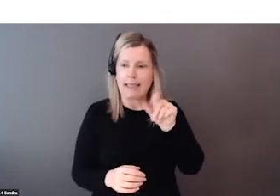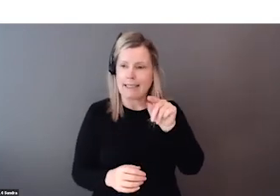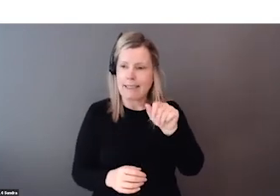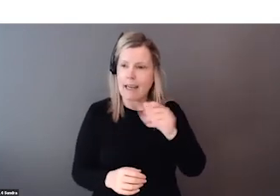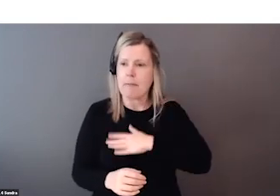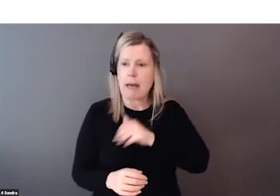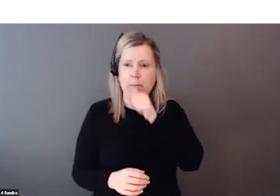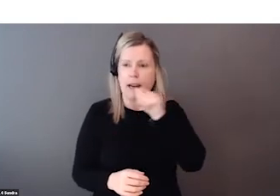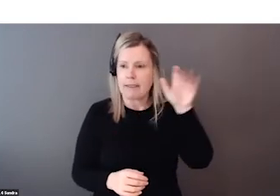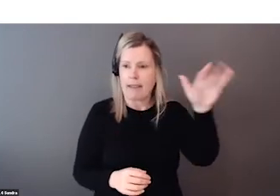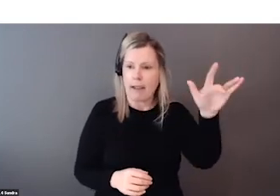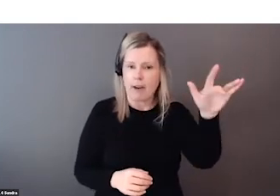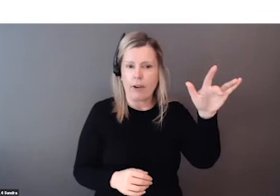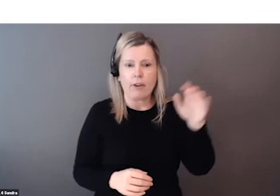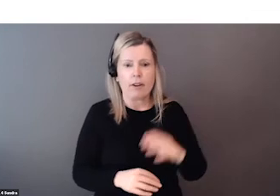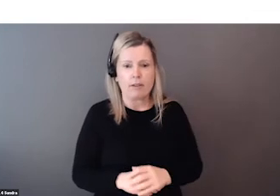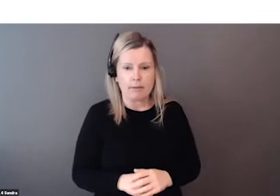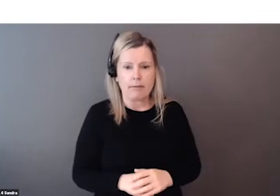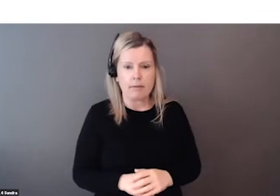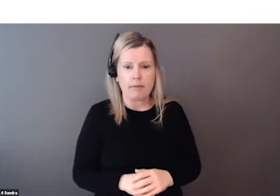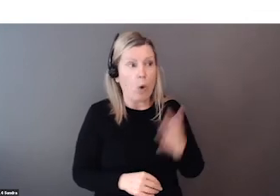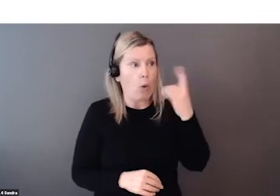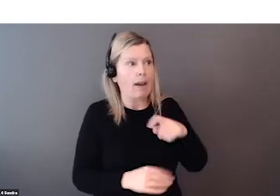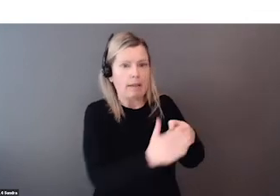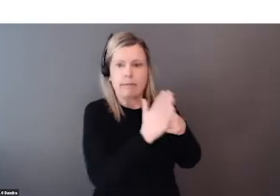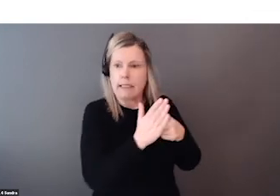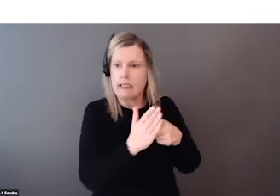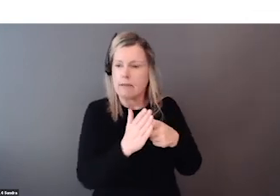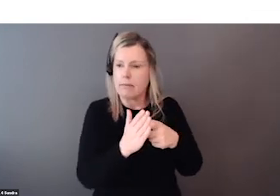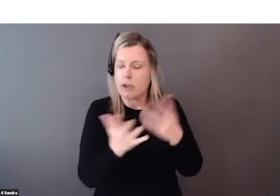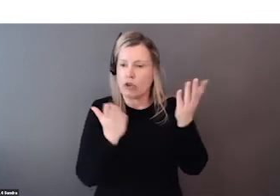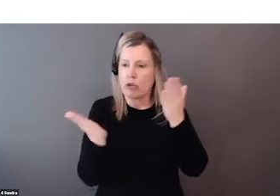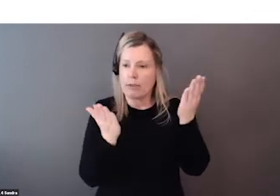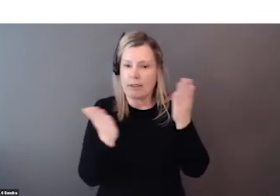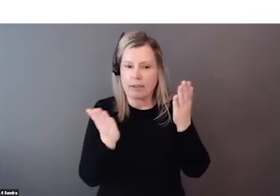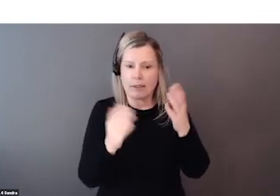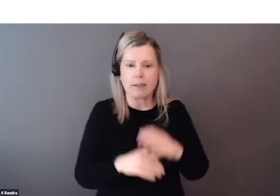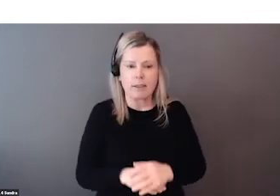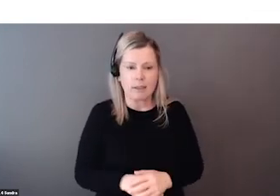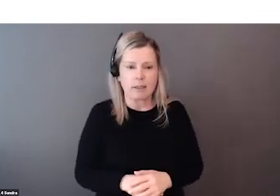you barter your privacy for essential services because accessibility requests confound de-identification.